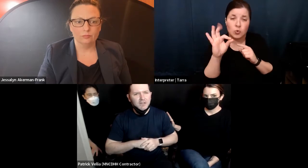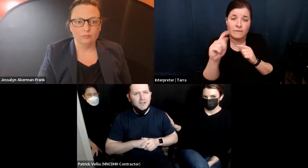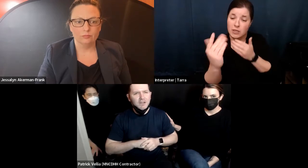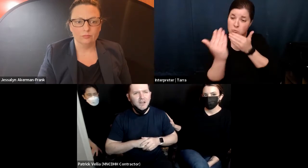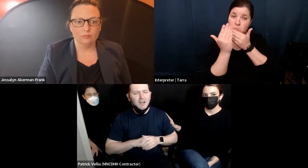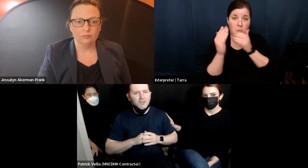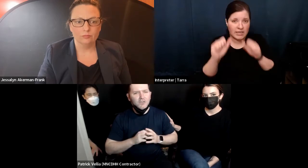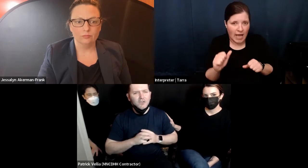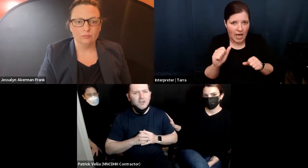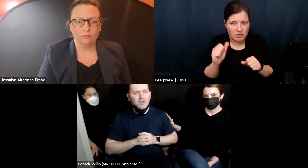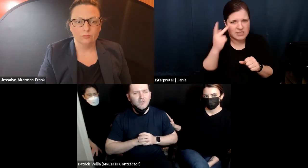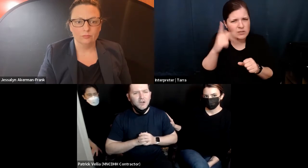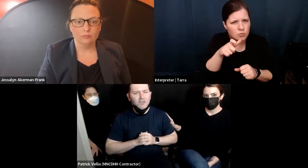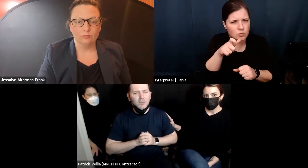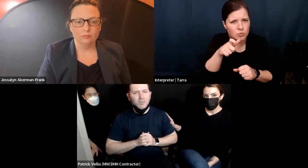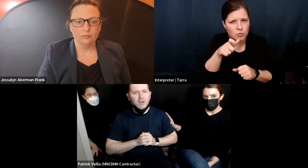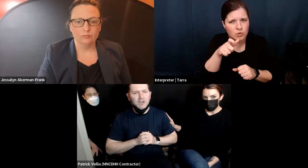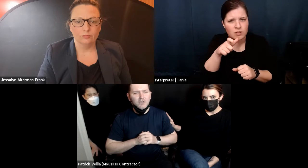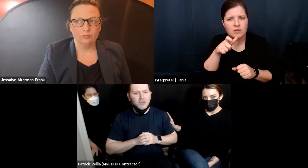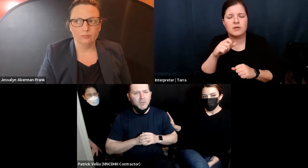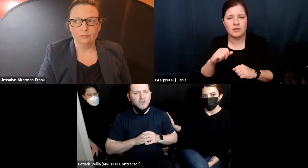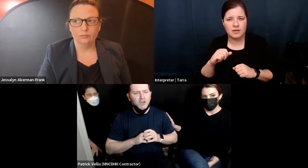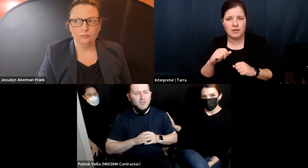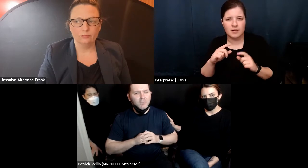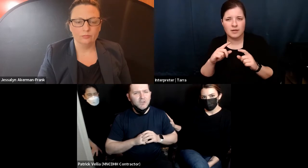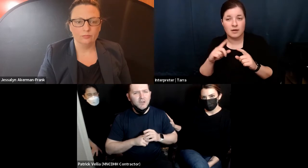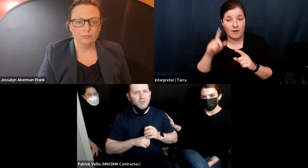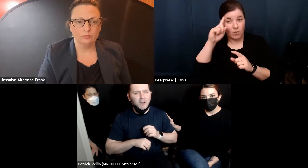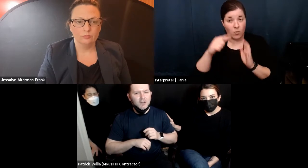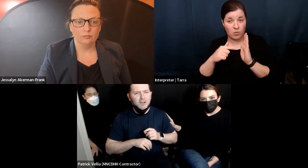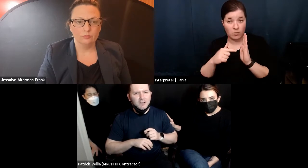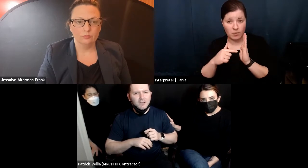But, for me, medically five feet, I can still see people coming into focus, but I wouldn't be able to identify you